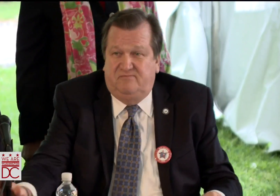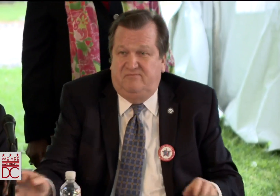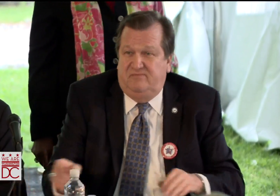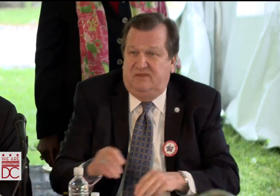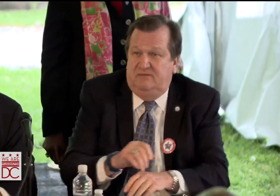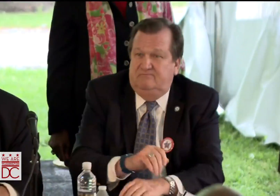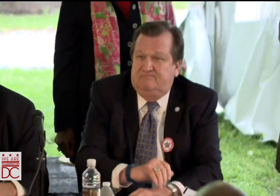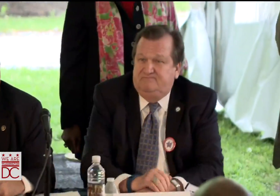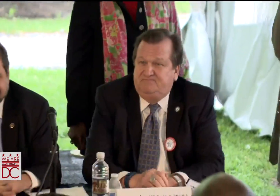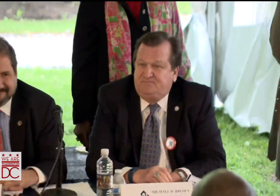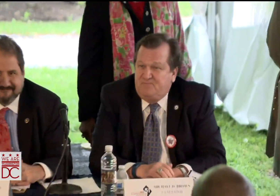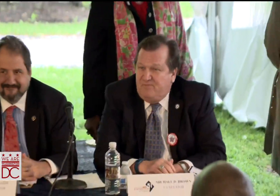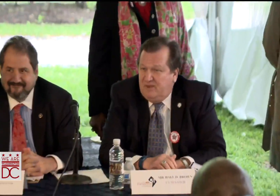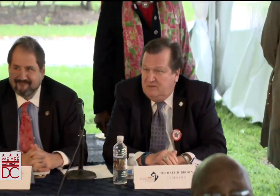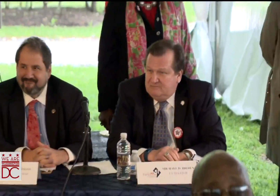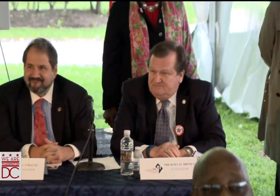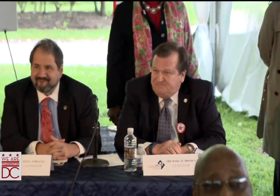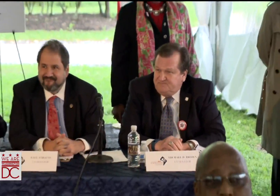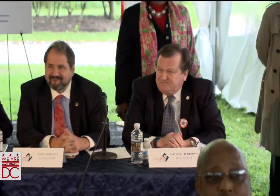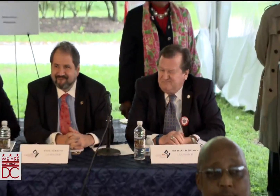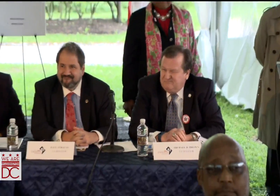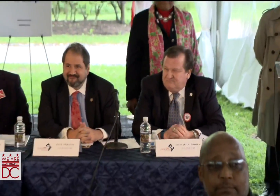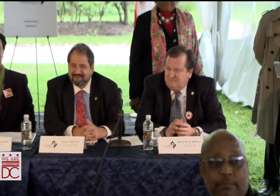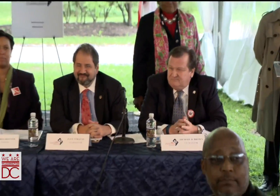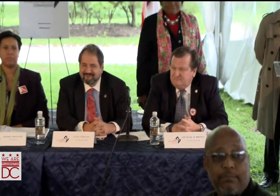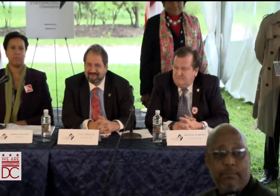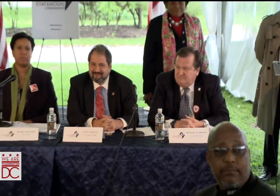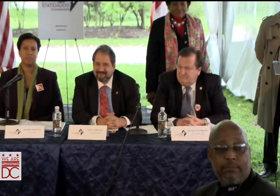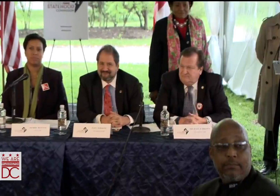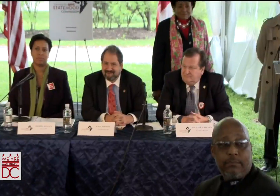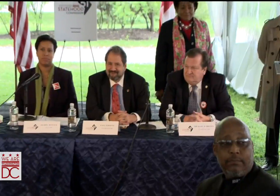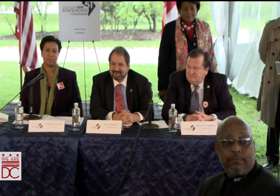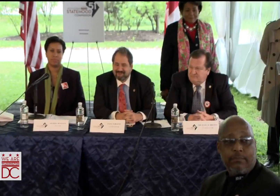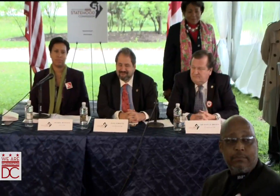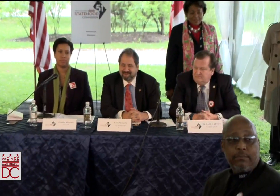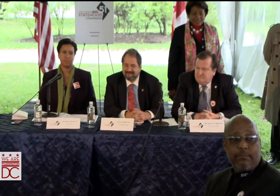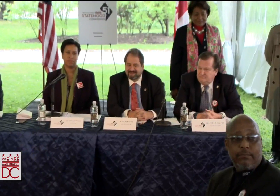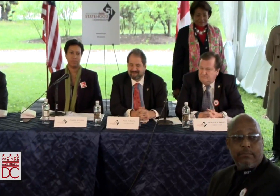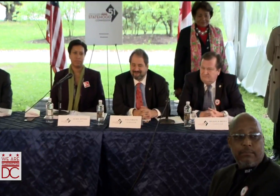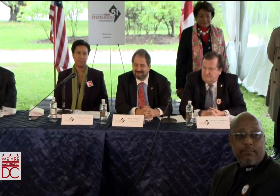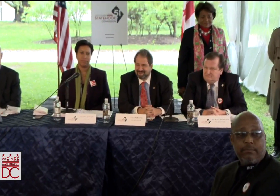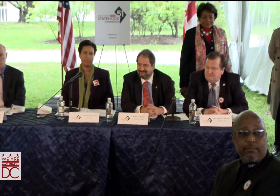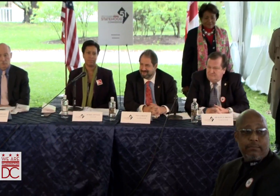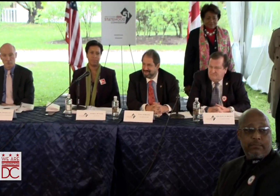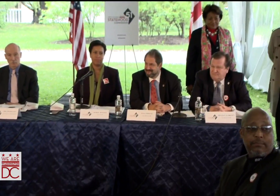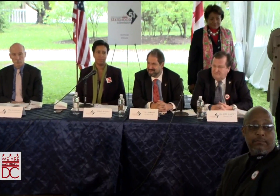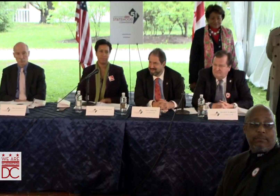WAS TALKED A WOMAN OUT OF HIS JEWELRY SO HE COULD BUY A BOAT AND THAT'S NOT AN EASY THING TO